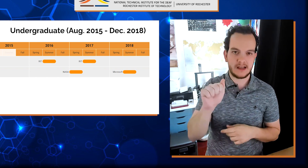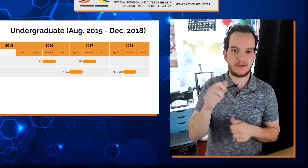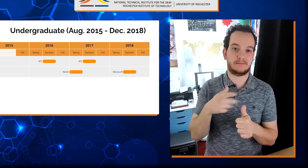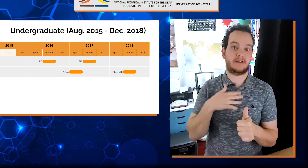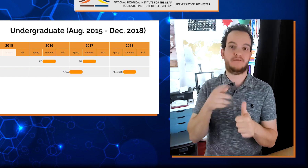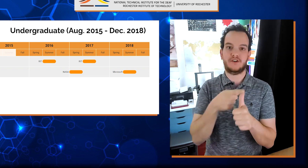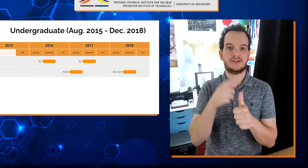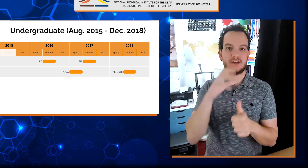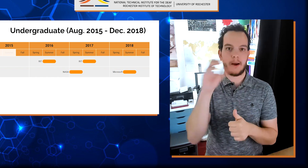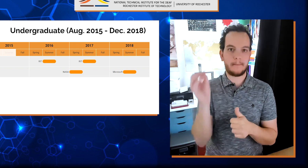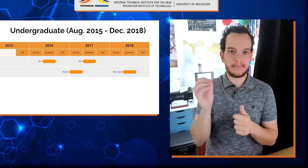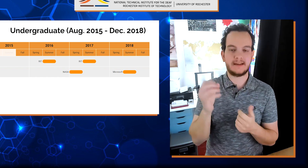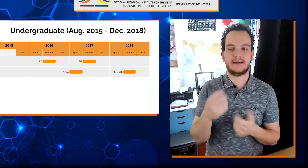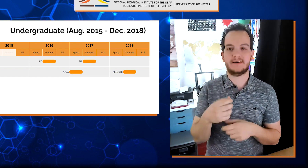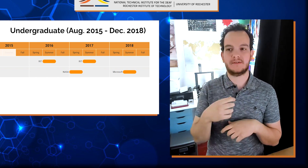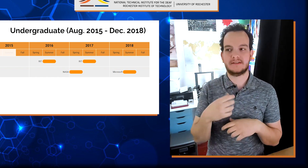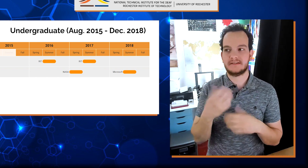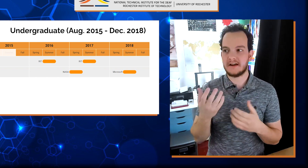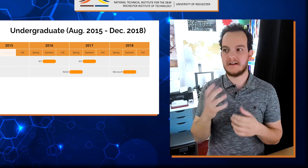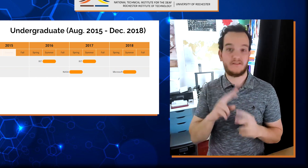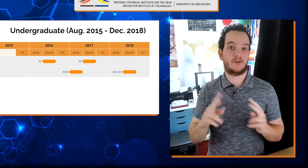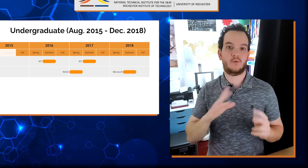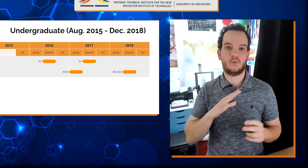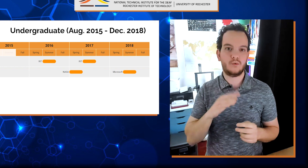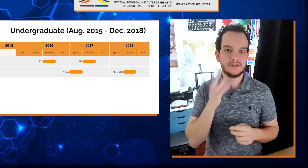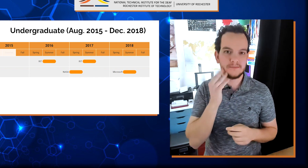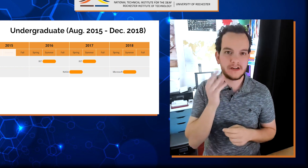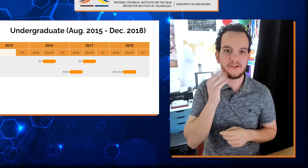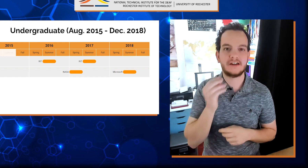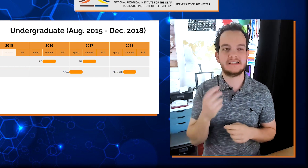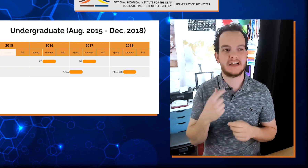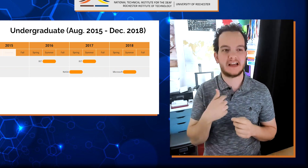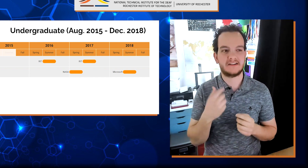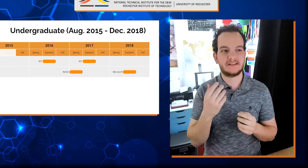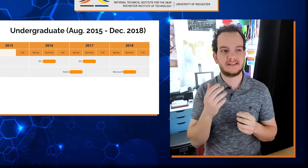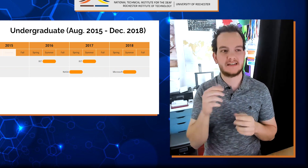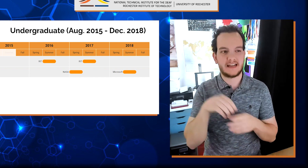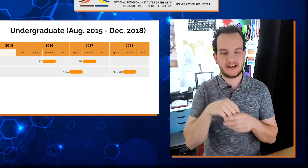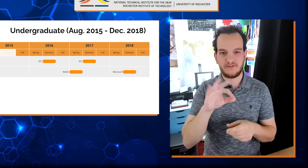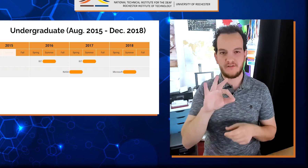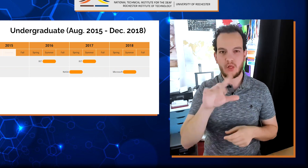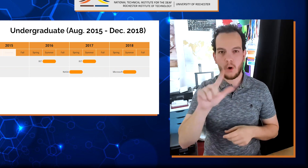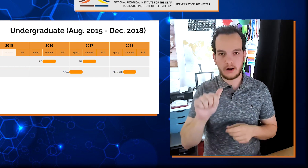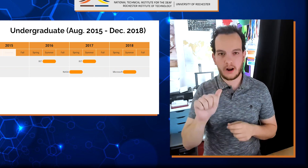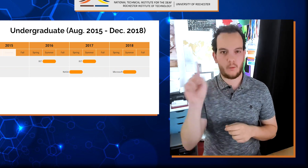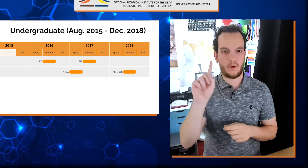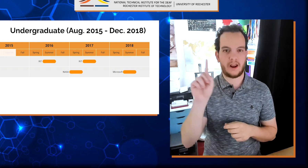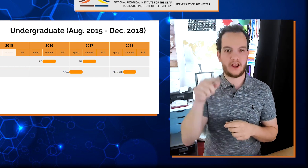NASA was the first company I did an internship experience with. It was a very cool experience.